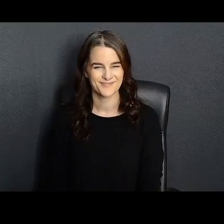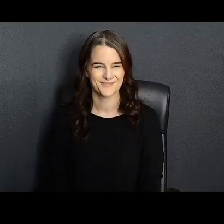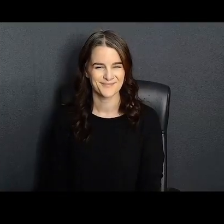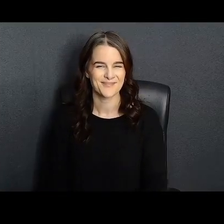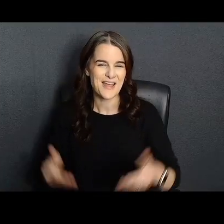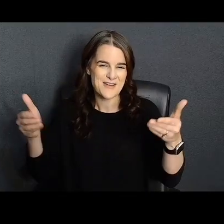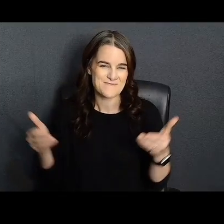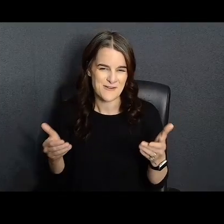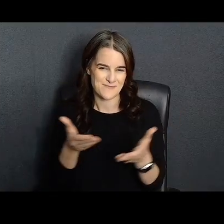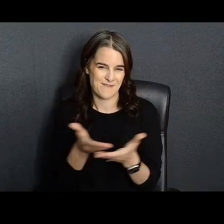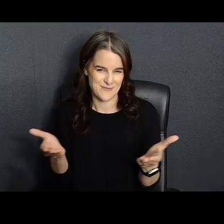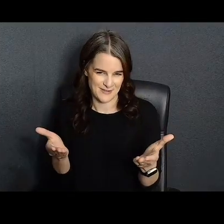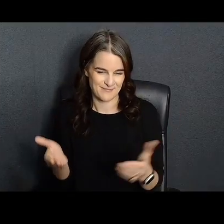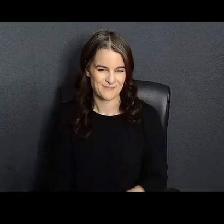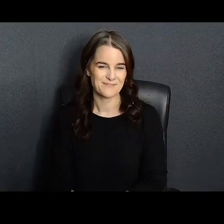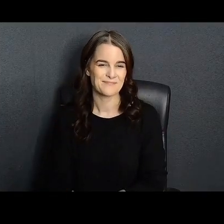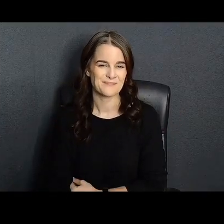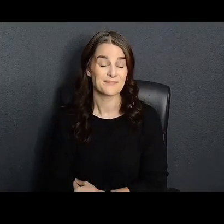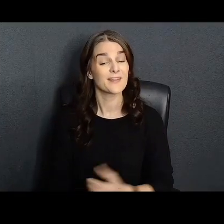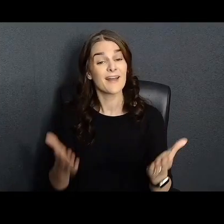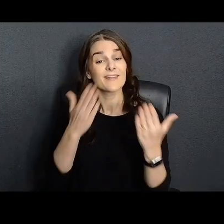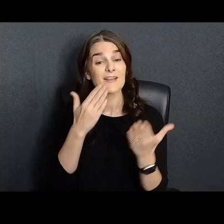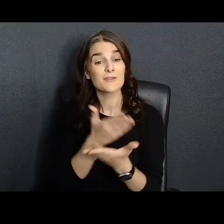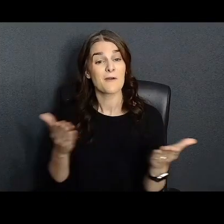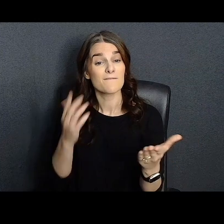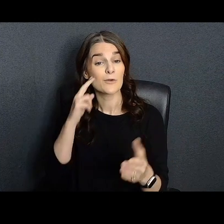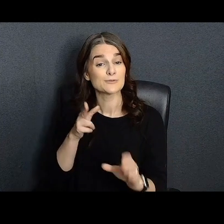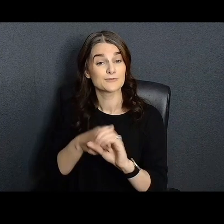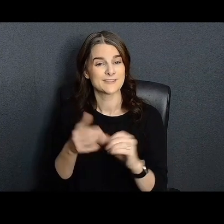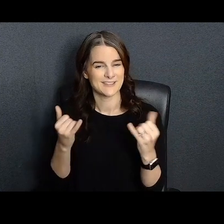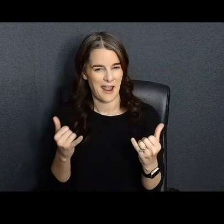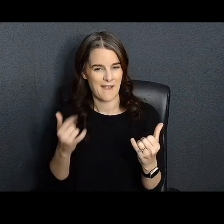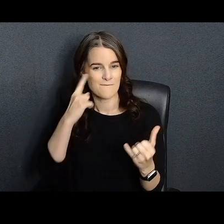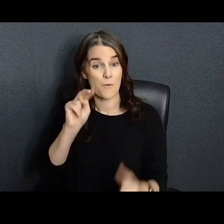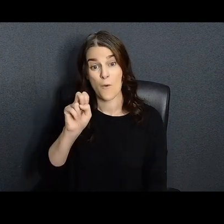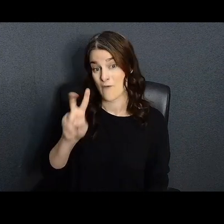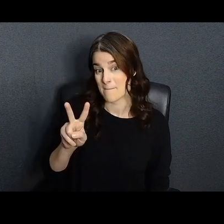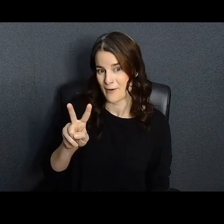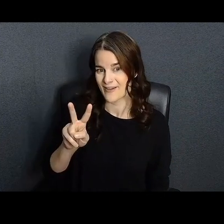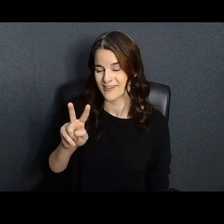Welcome, everyone. Thank you all for joining us today for November's Tech